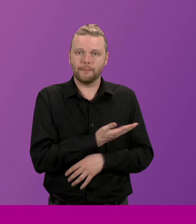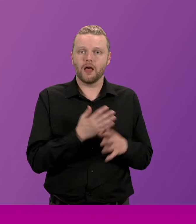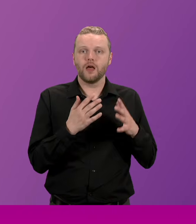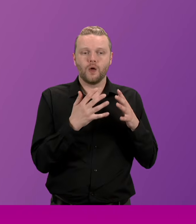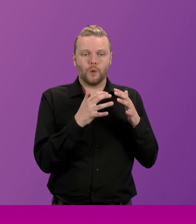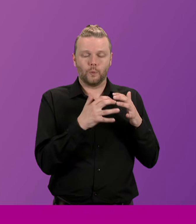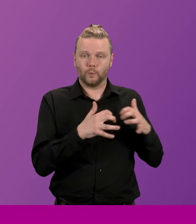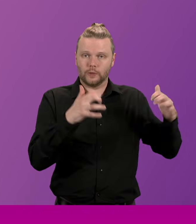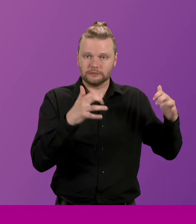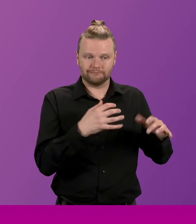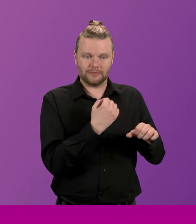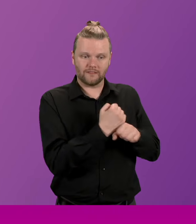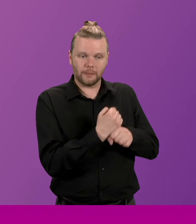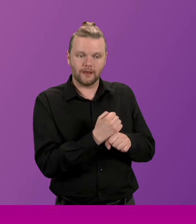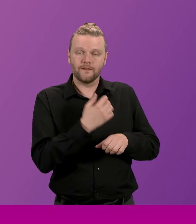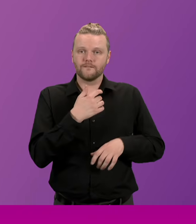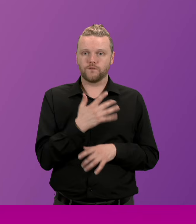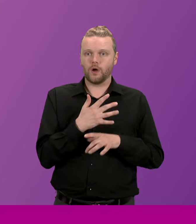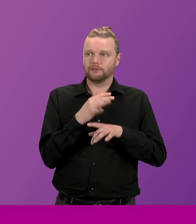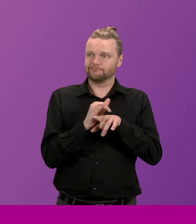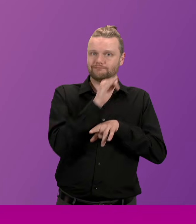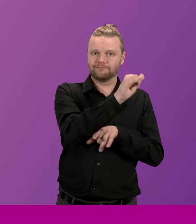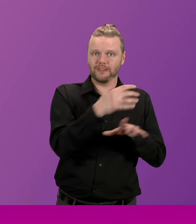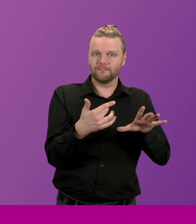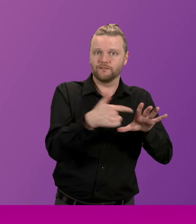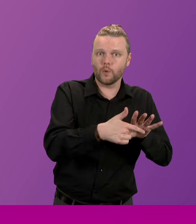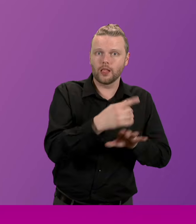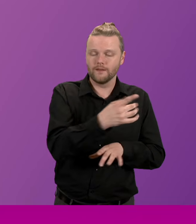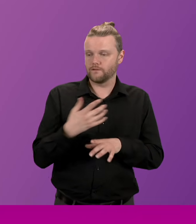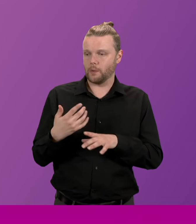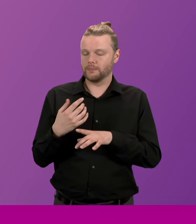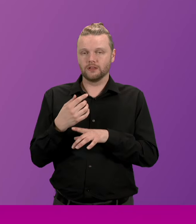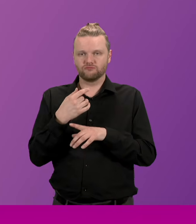easing sanctions on aviation fuel that is produced from Russian oil